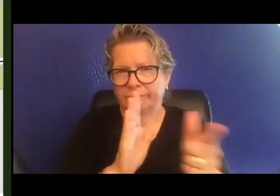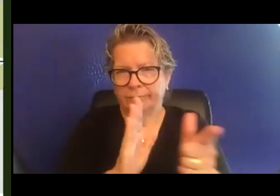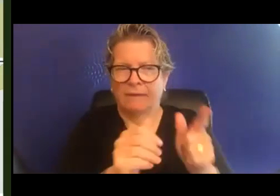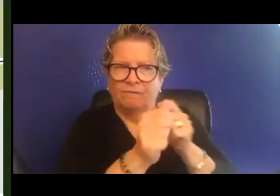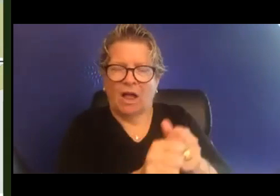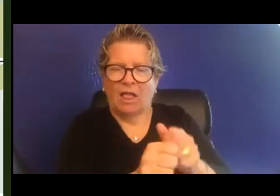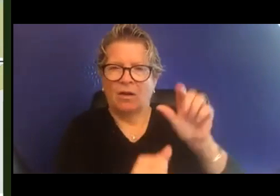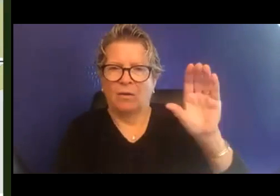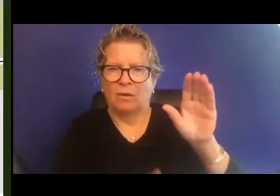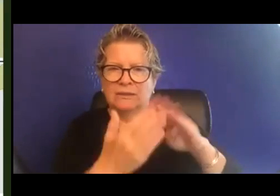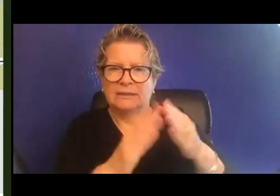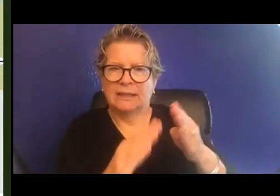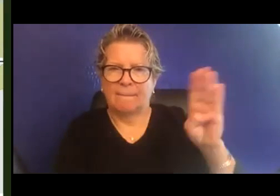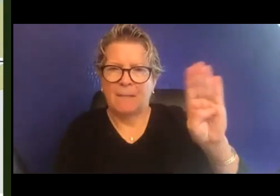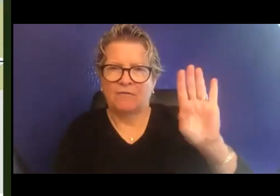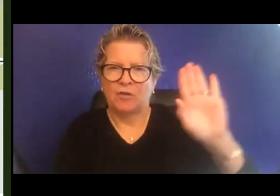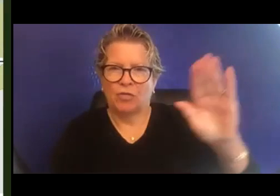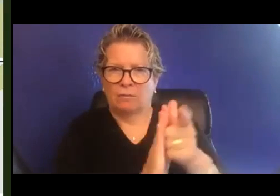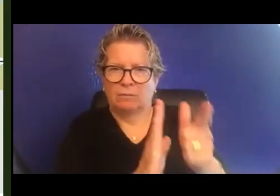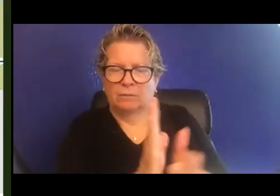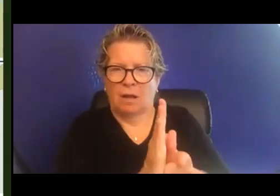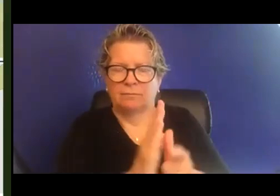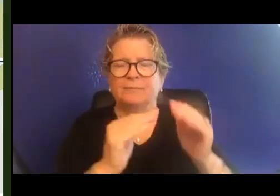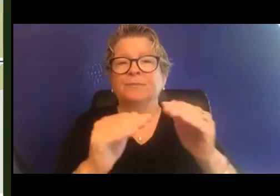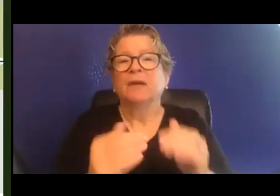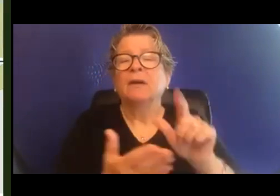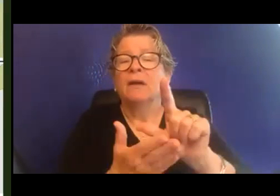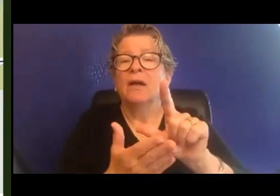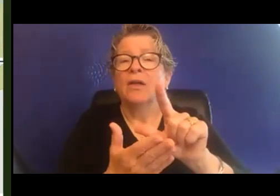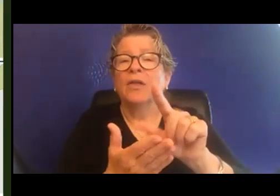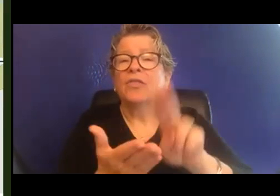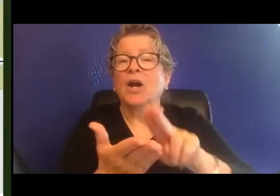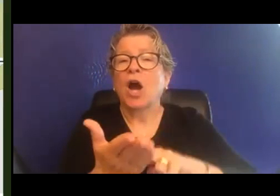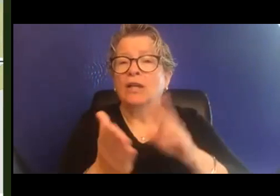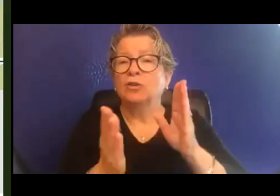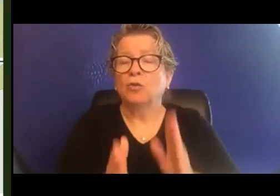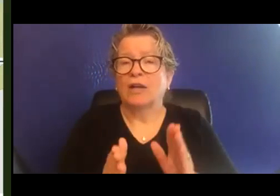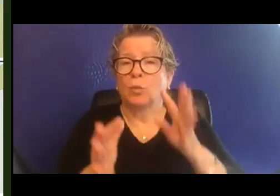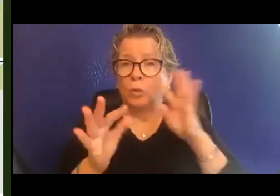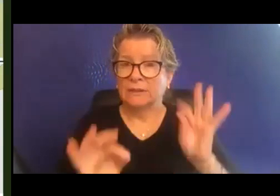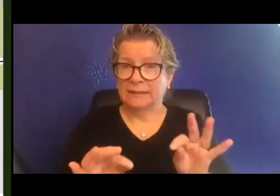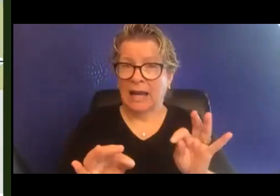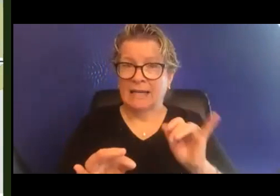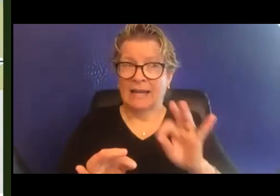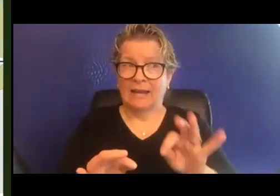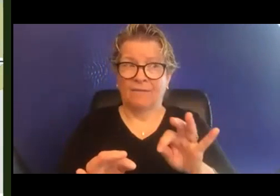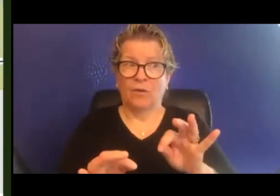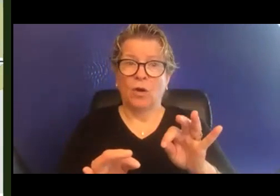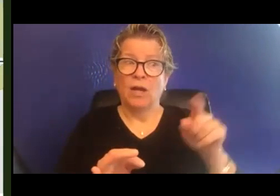Then ultimately the contractor will make the final decision. So hopefully -- or presumably, if we are allowed to work at